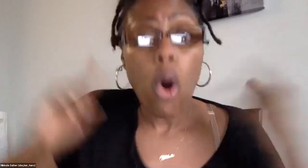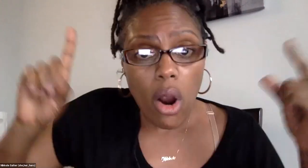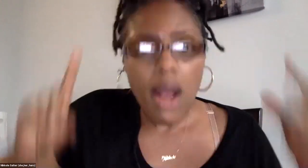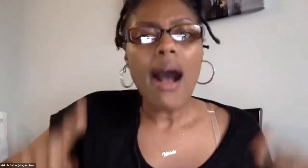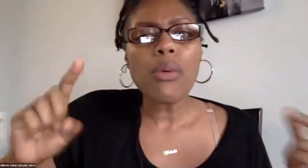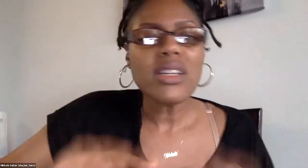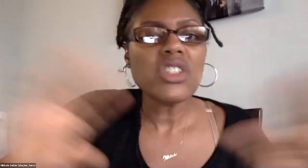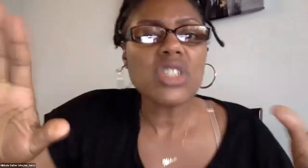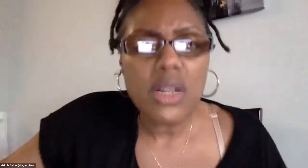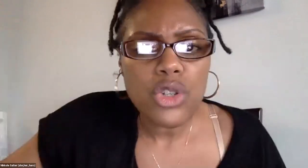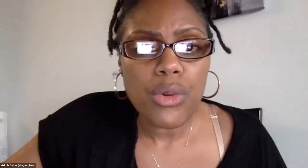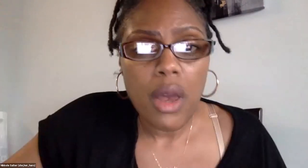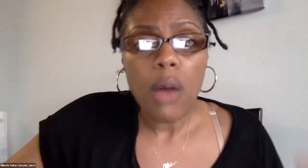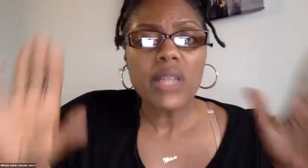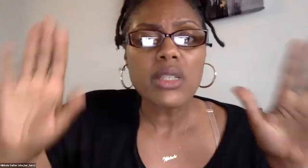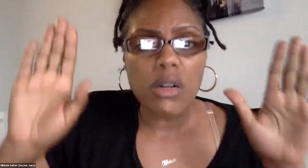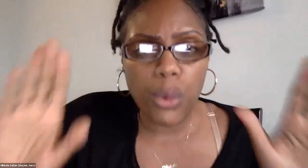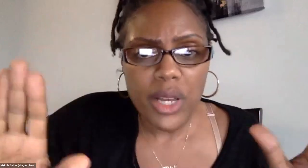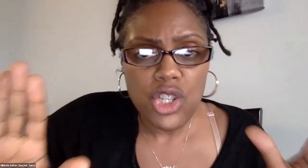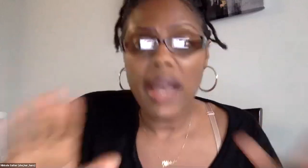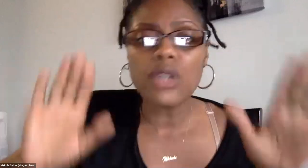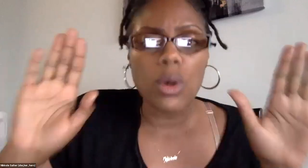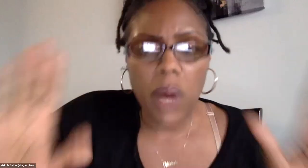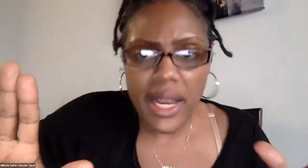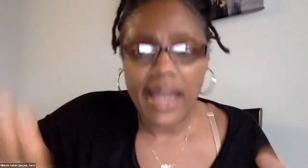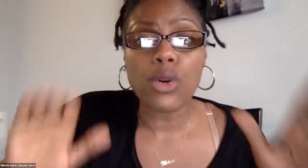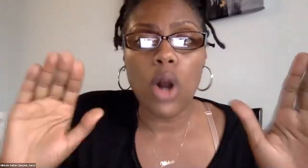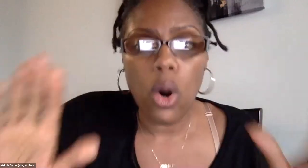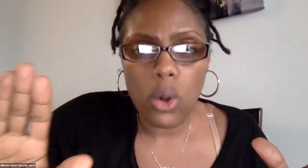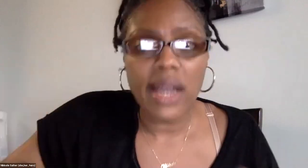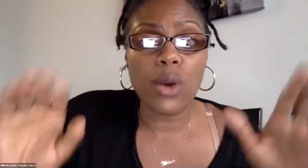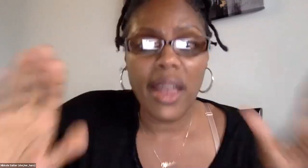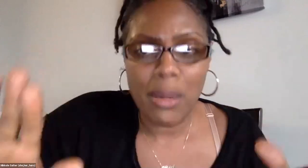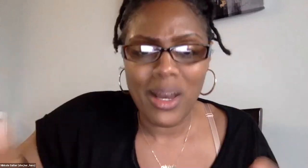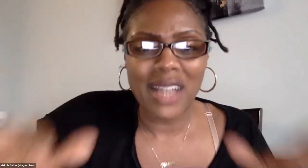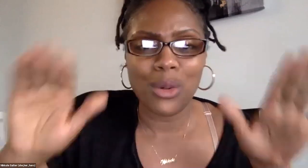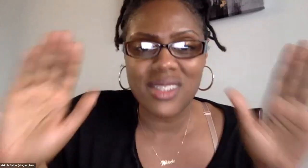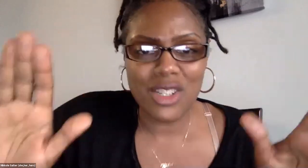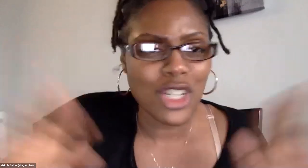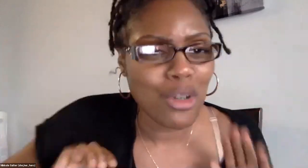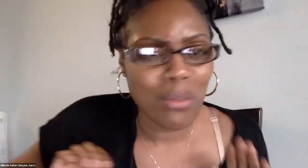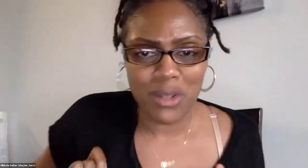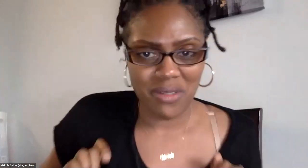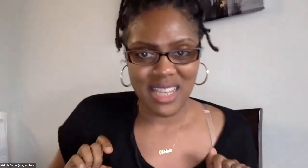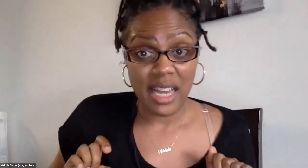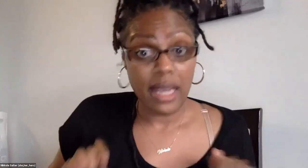or I want us to just tell the truth: We serve rich and/or white and/or old and/or able and/or cisgendered members of society,